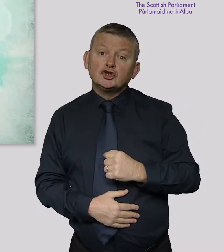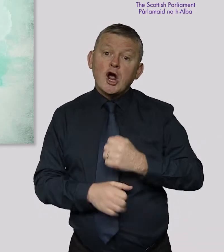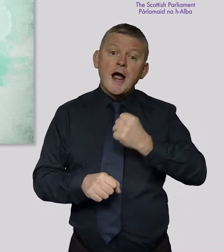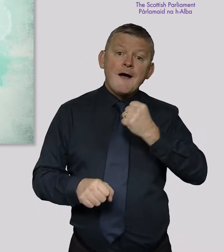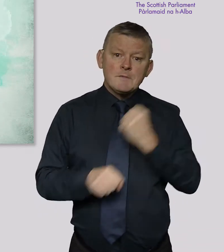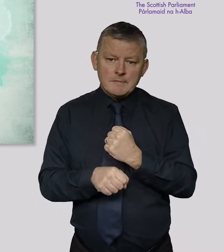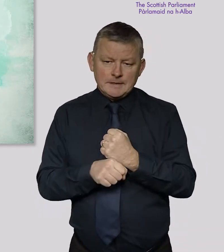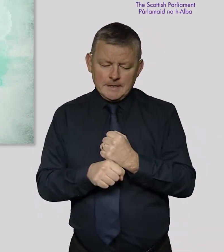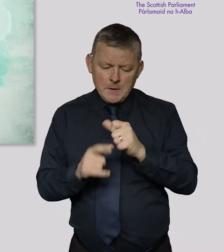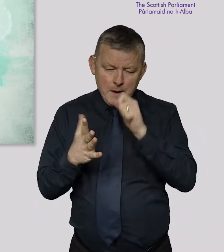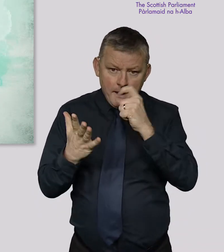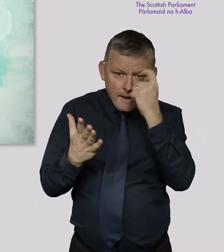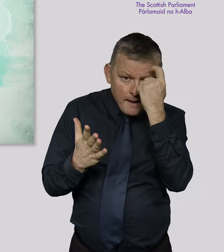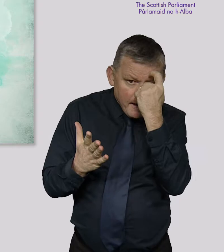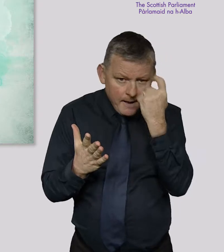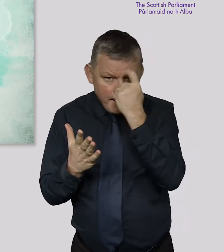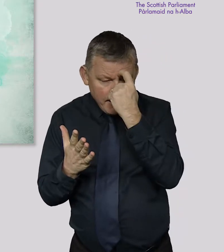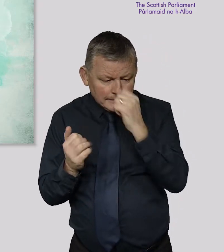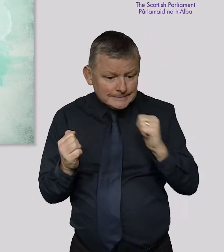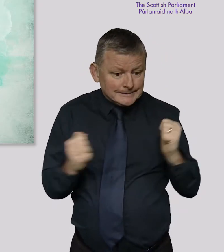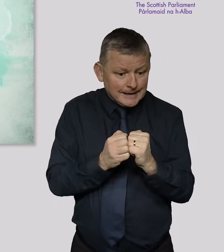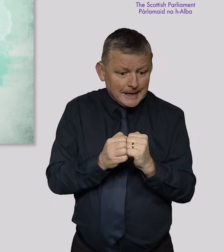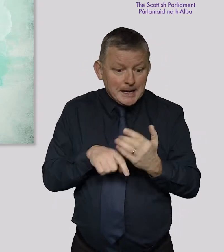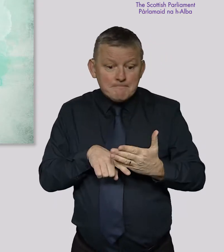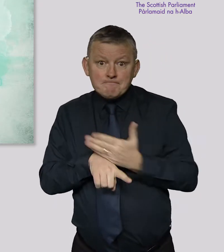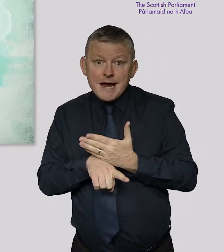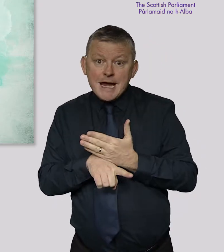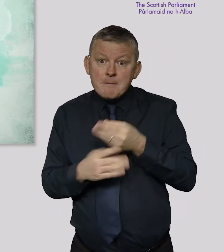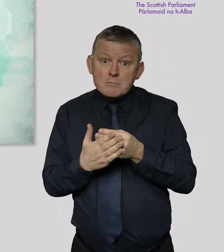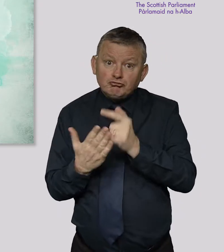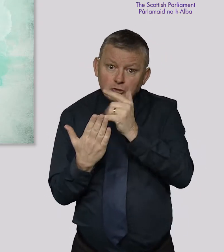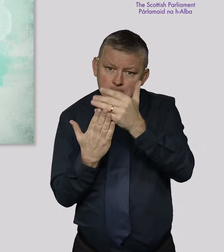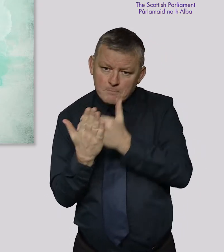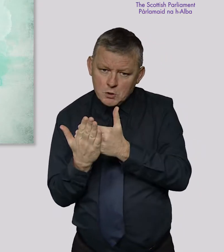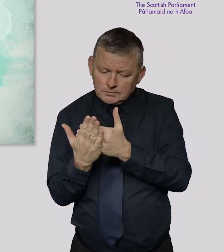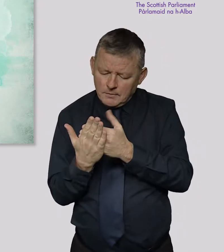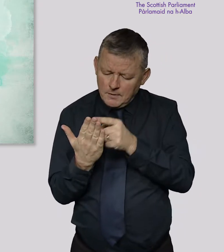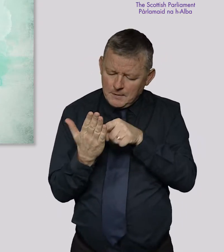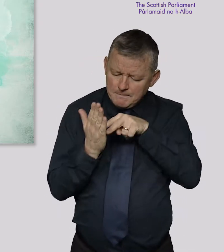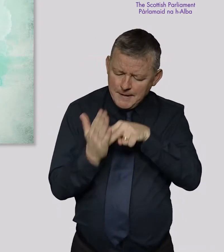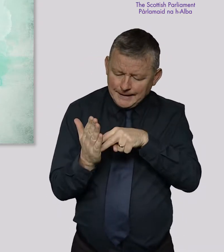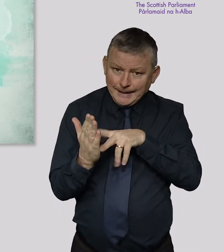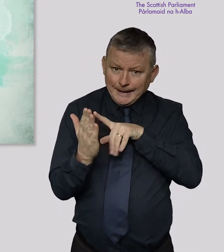The Scottish Government considers and decides how the pre-budget reports will influence its spending plans,